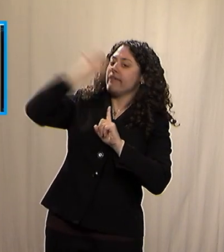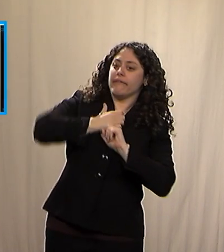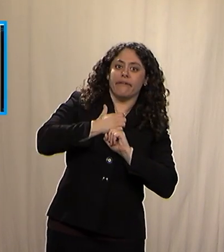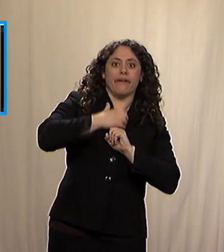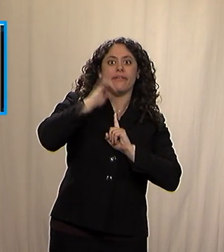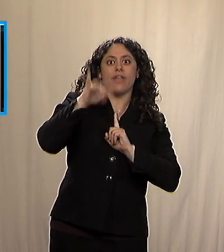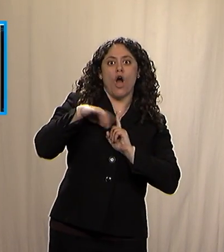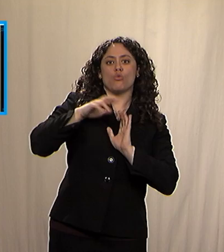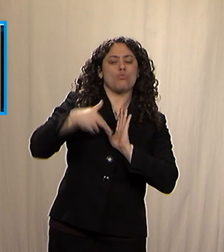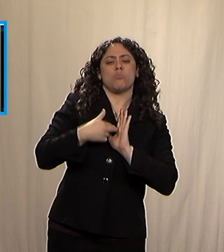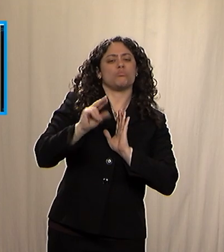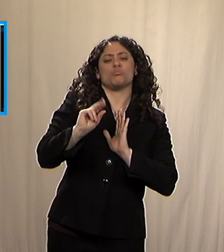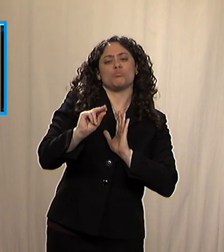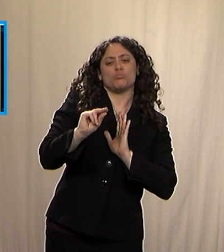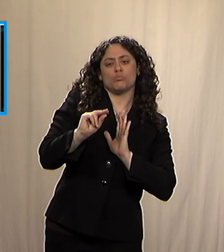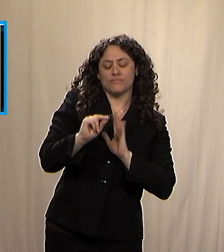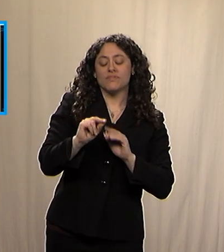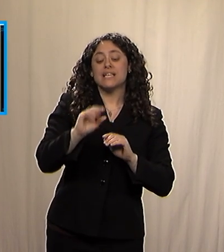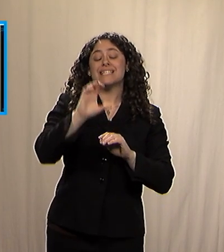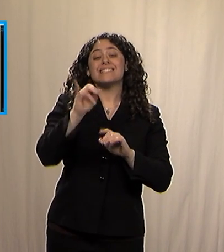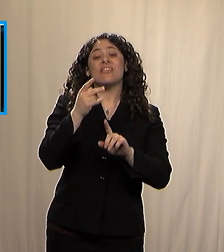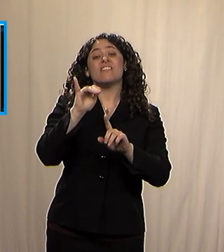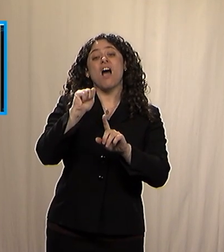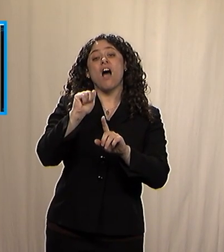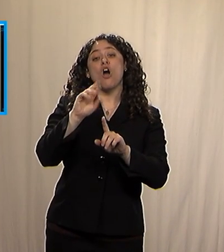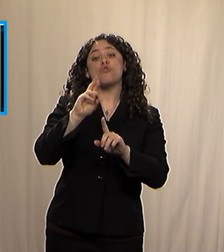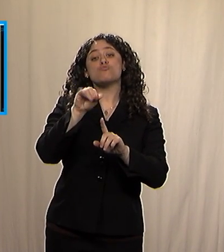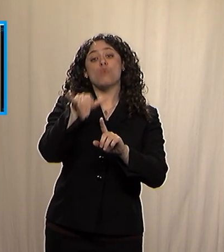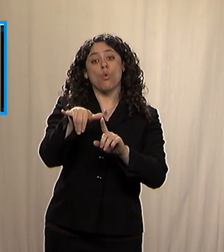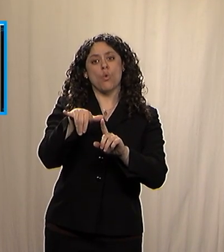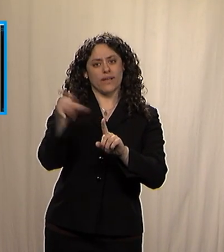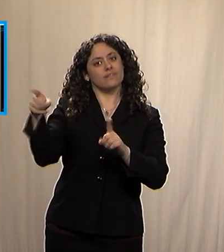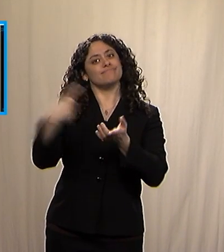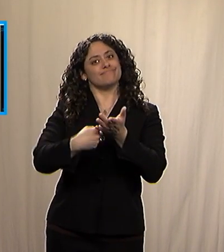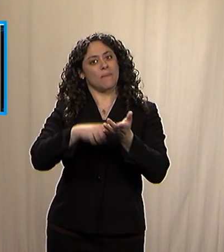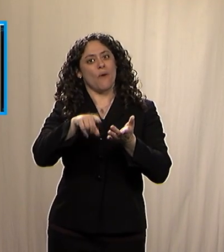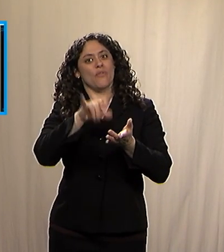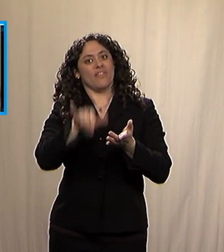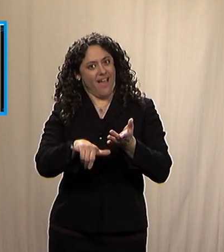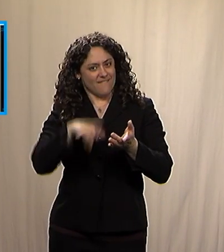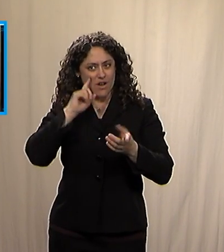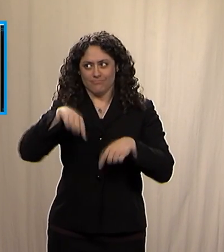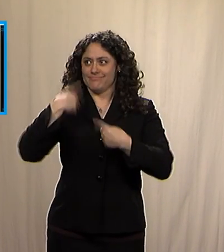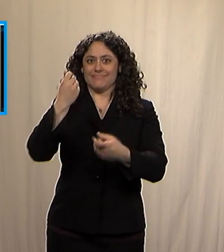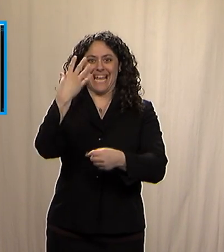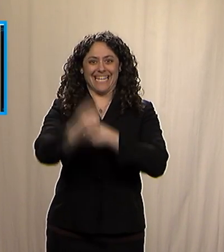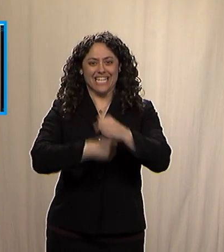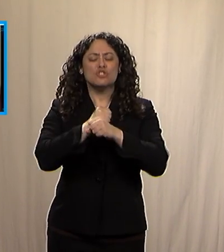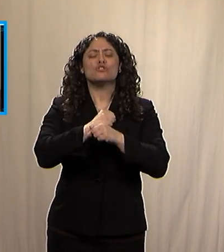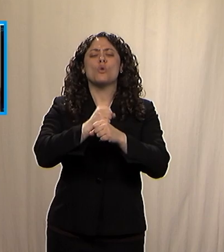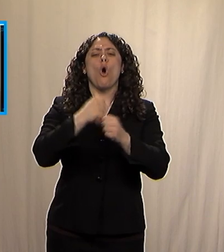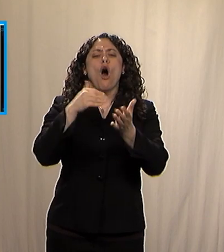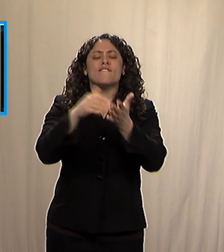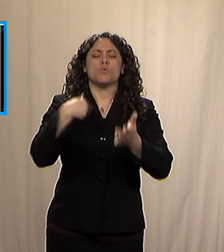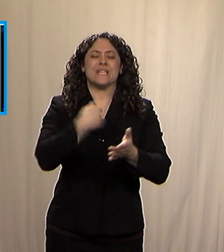Often the metaphor is about stepping out of role or stepping into role.